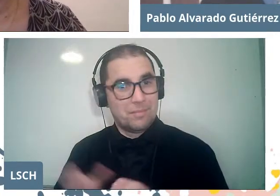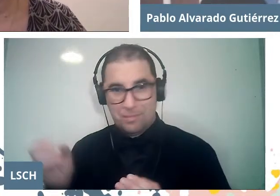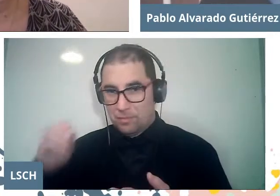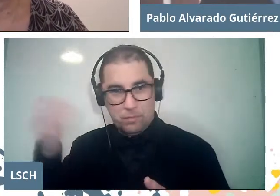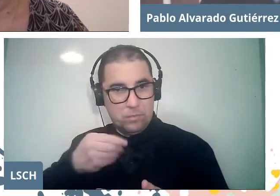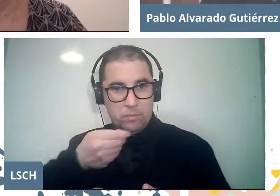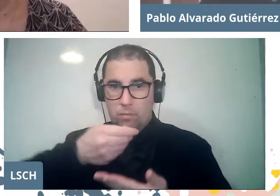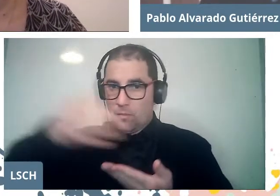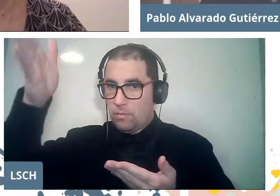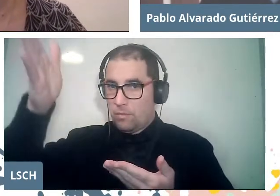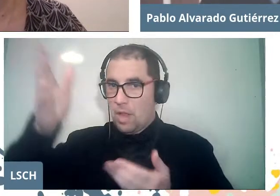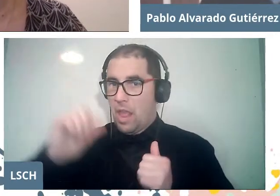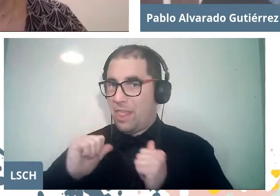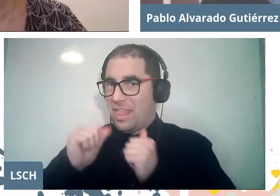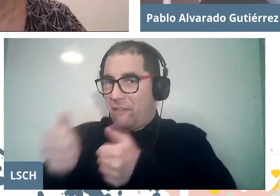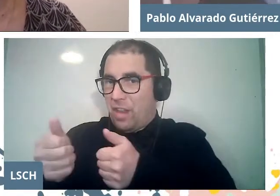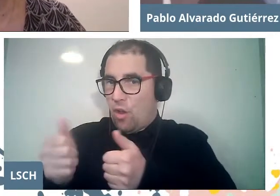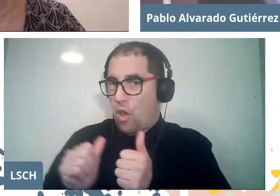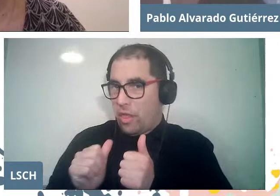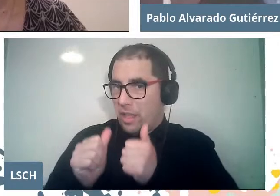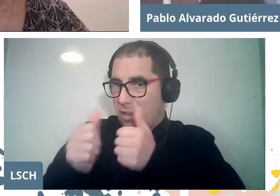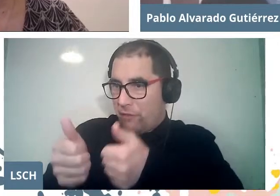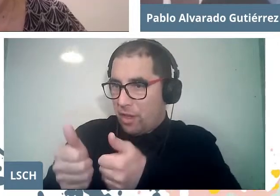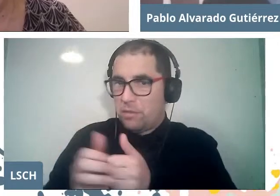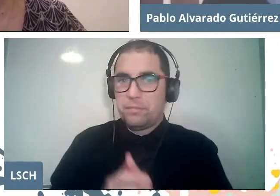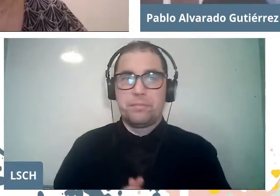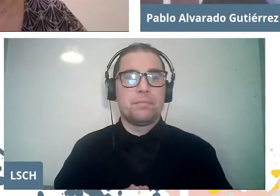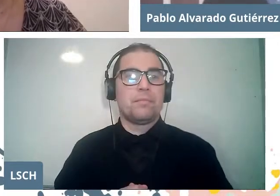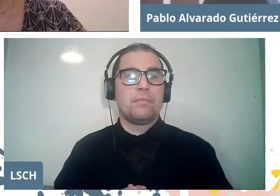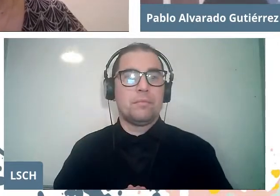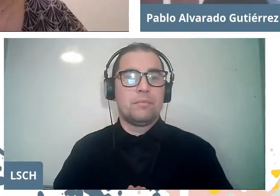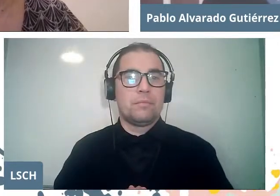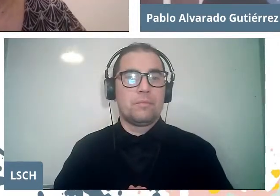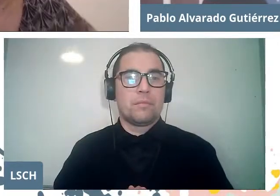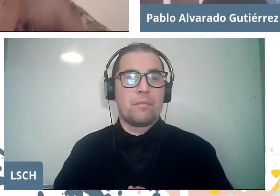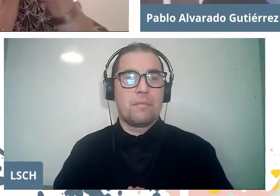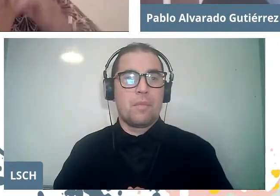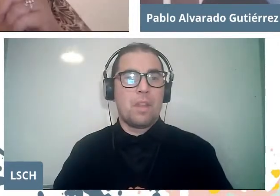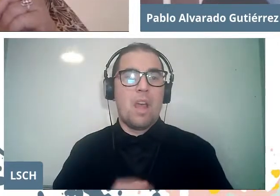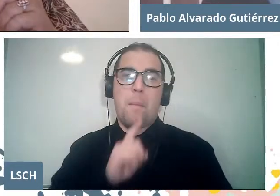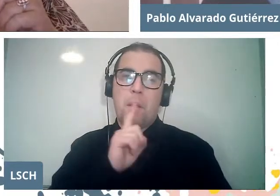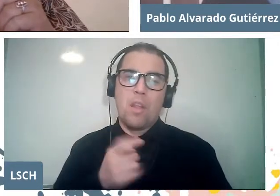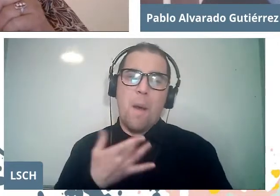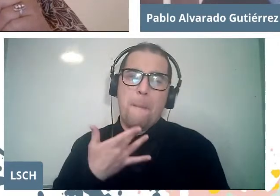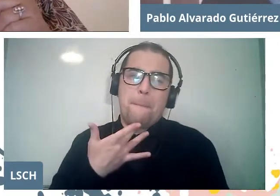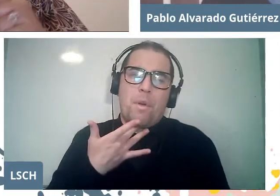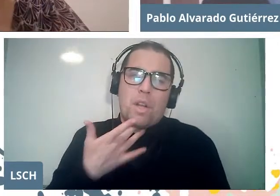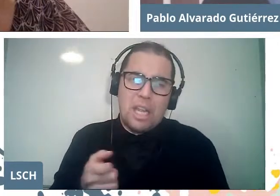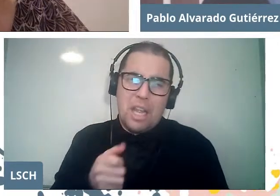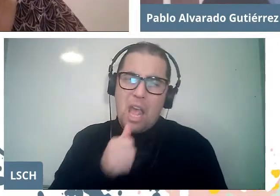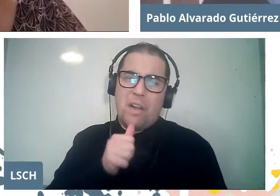You'd have to ask yourself. We should ask ourselves why.